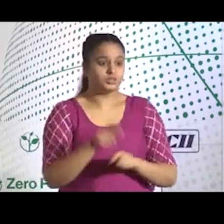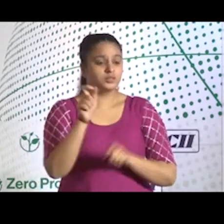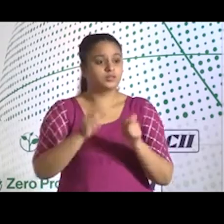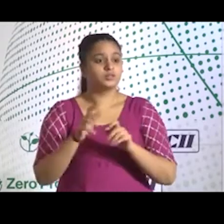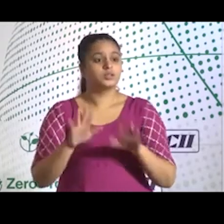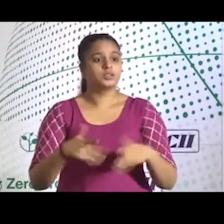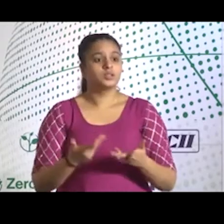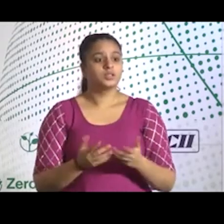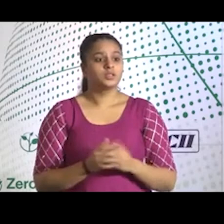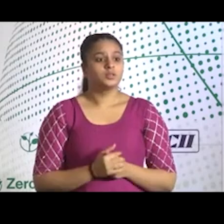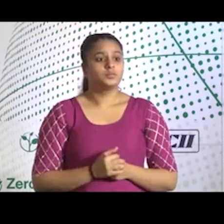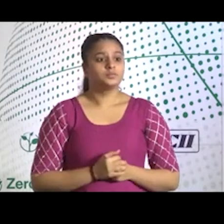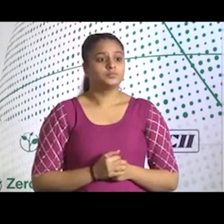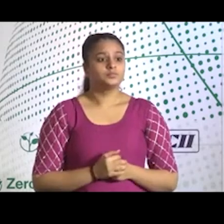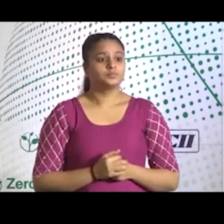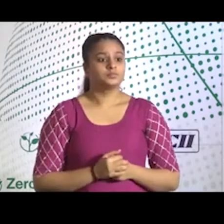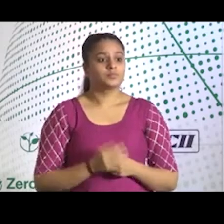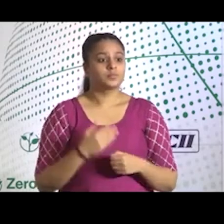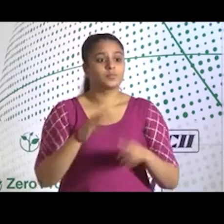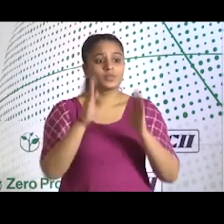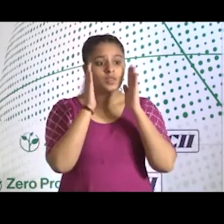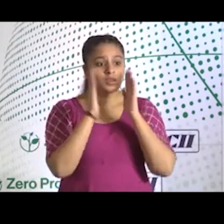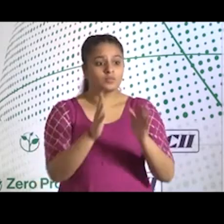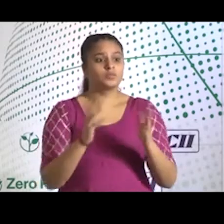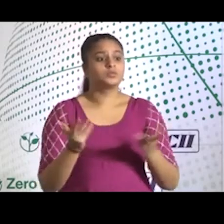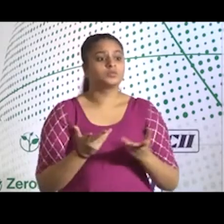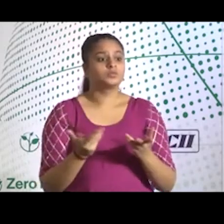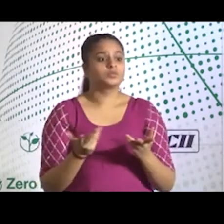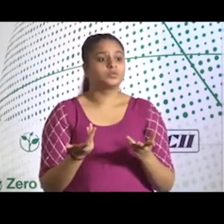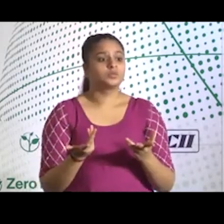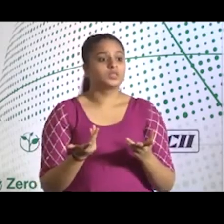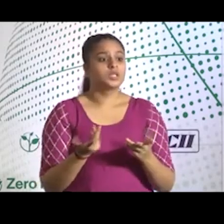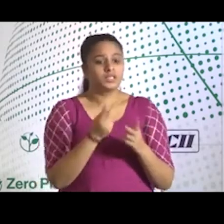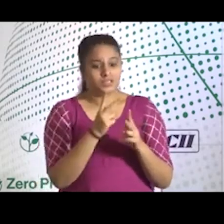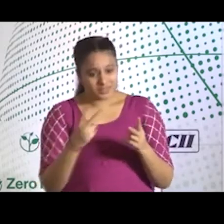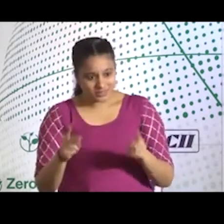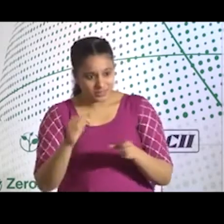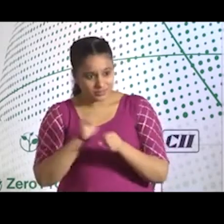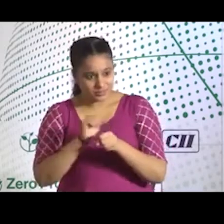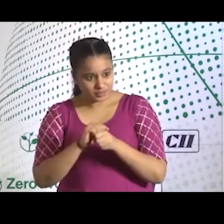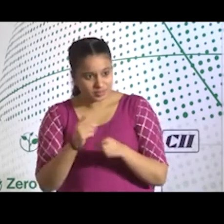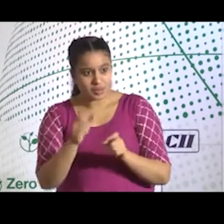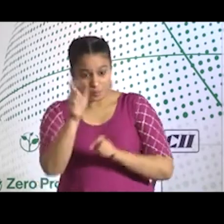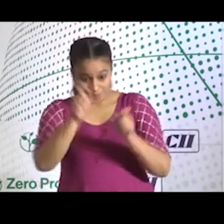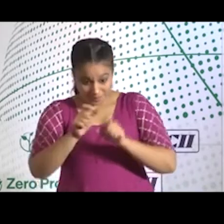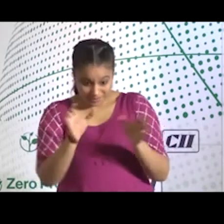having focused on campus recruitment, focused on persons with disabilities.